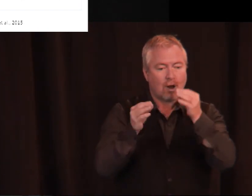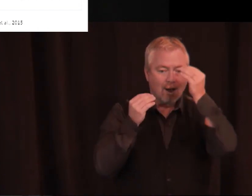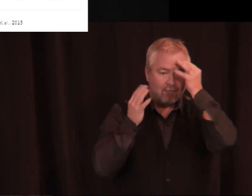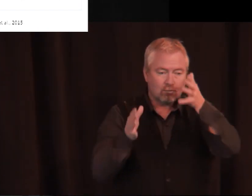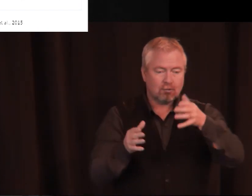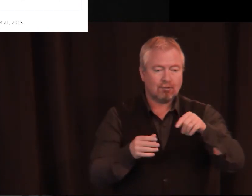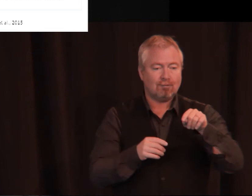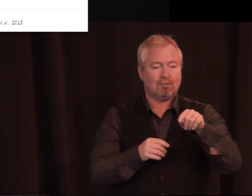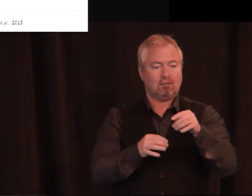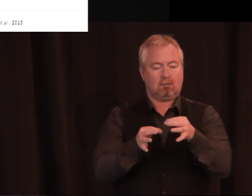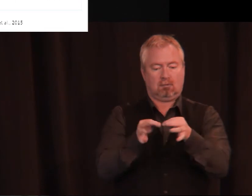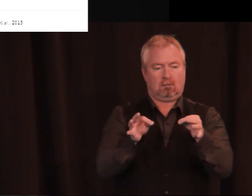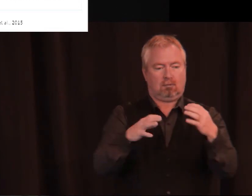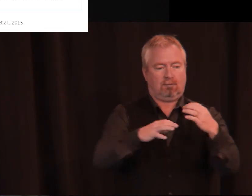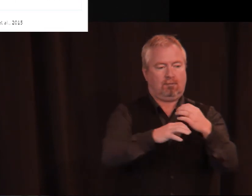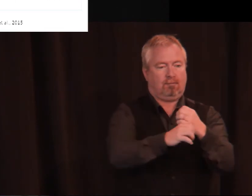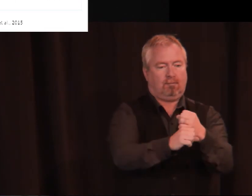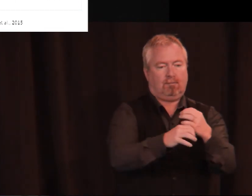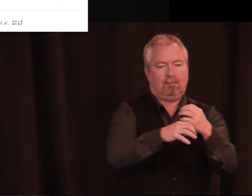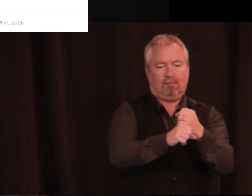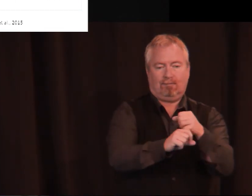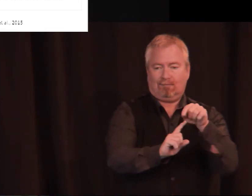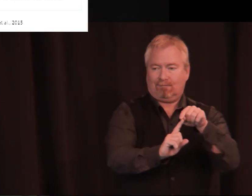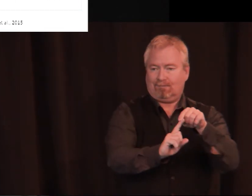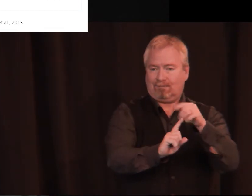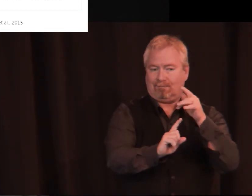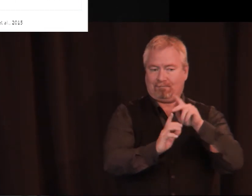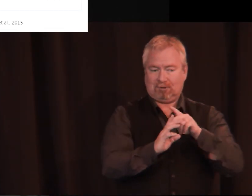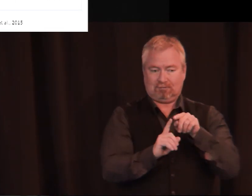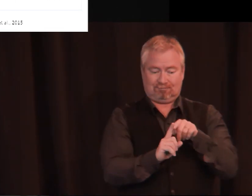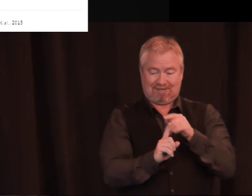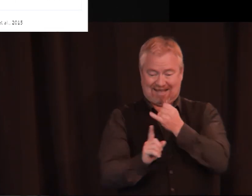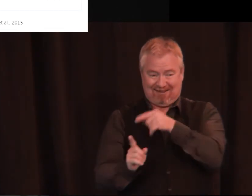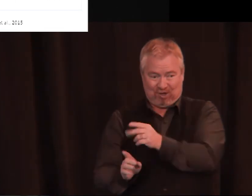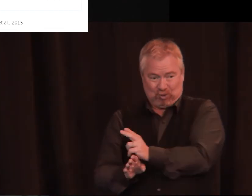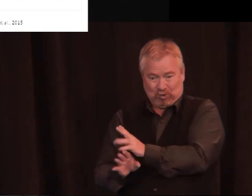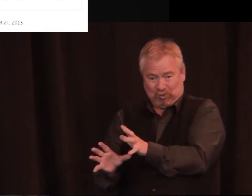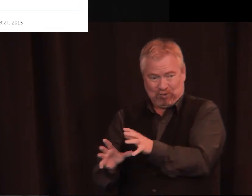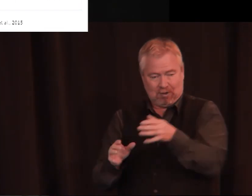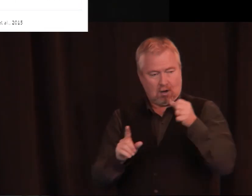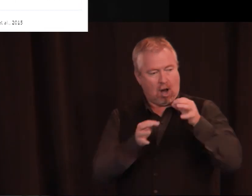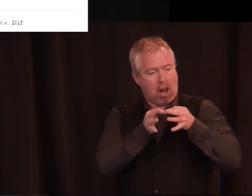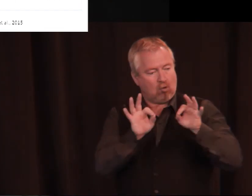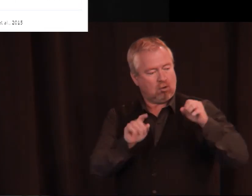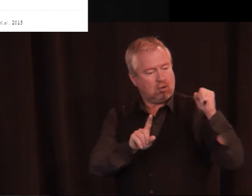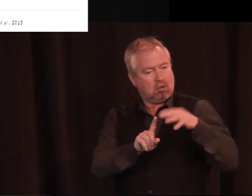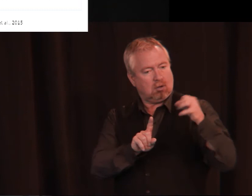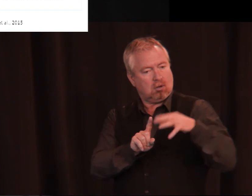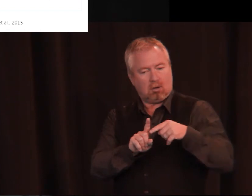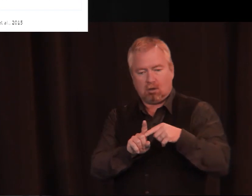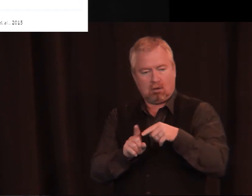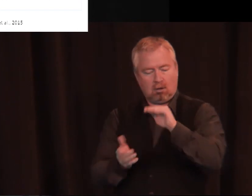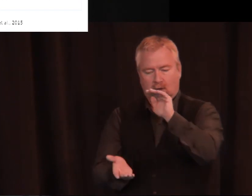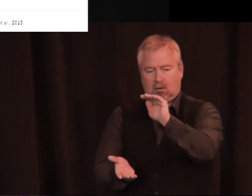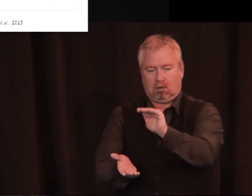So the language, the language input that they were receiving was just not as rich as what the typical hearing children were receiving.